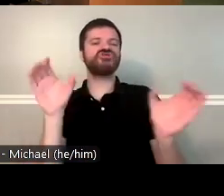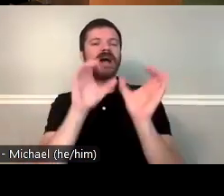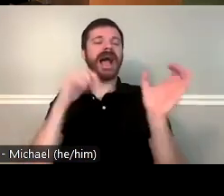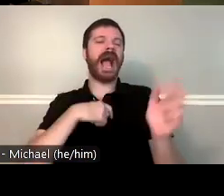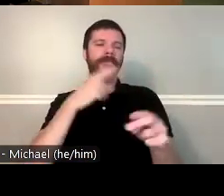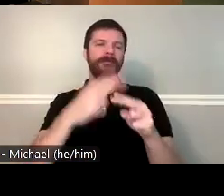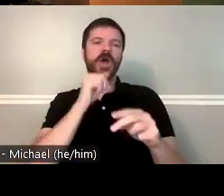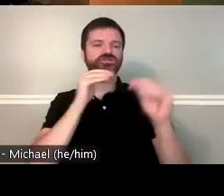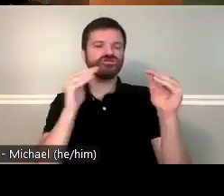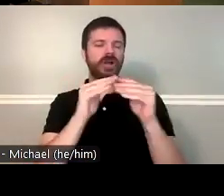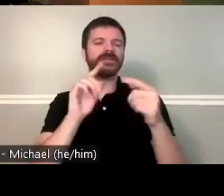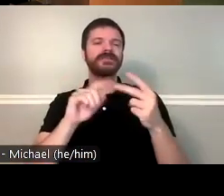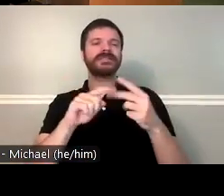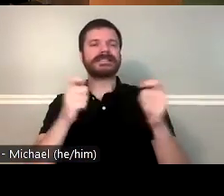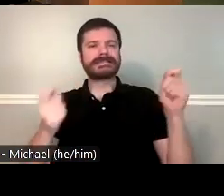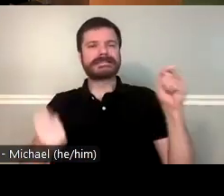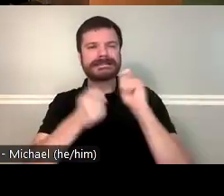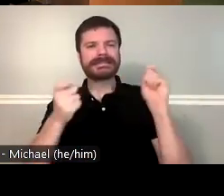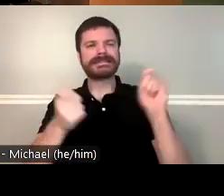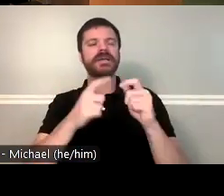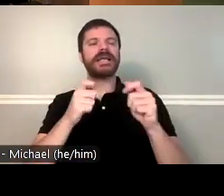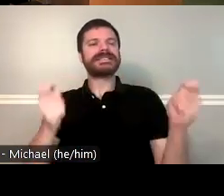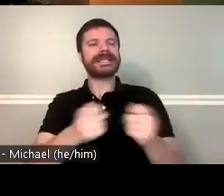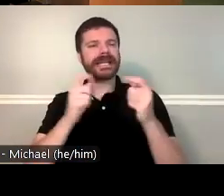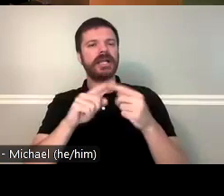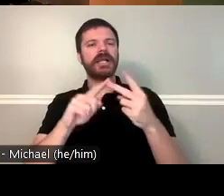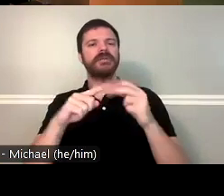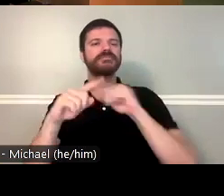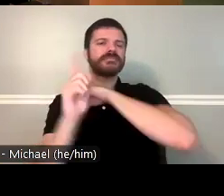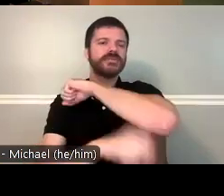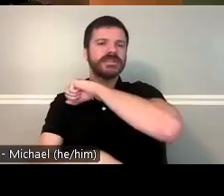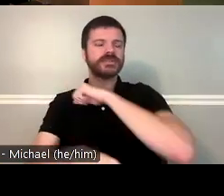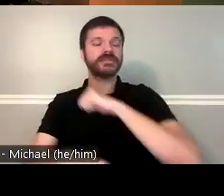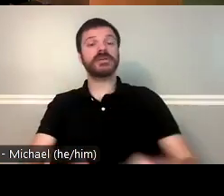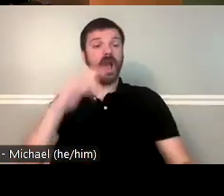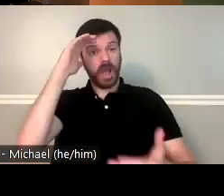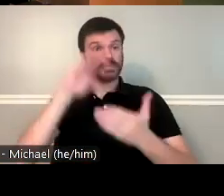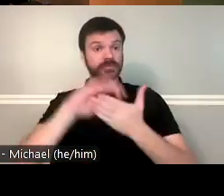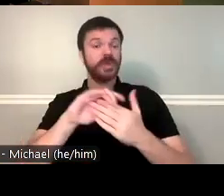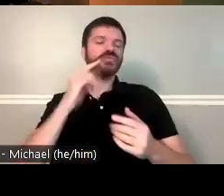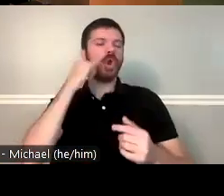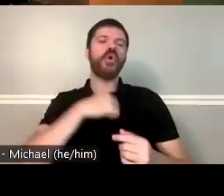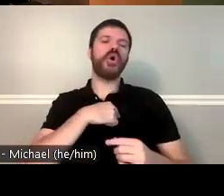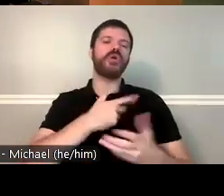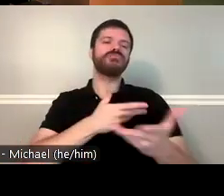a sin and Punishment um a husband who when I'm seeing a couple after fertility treatments